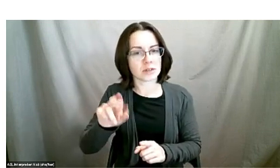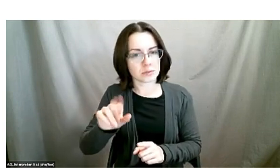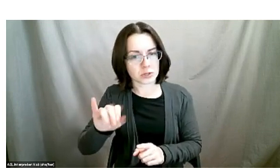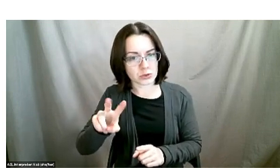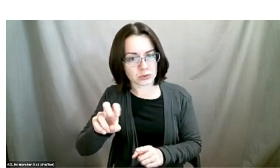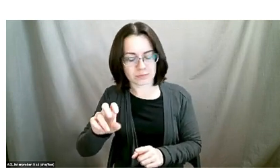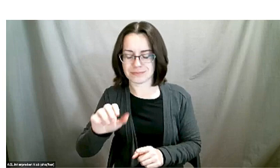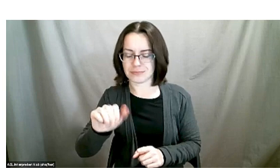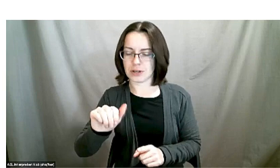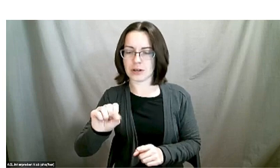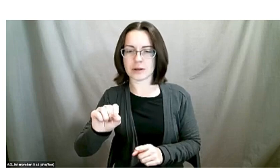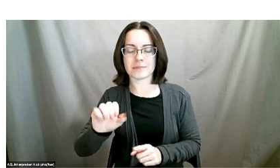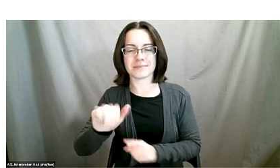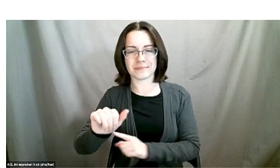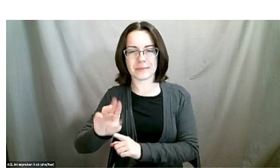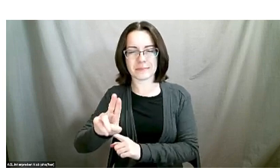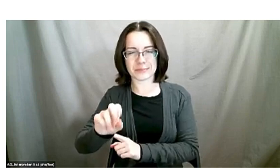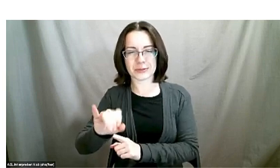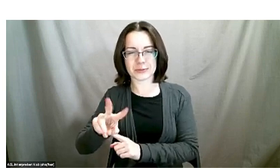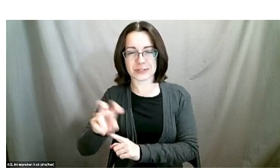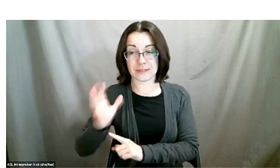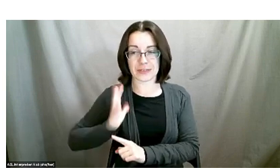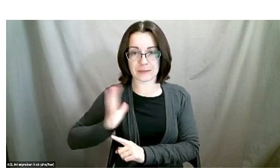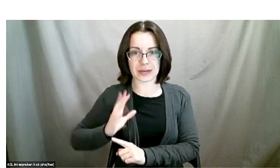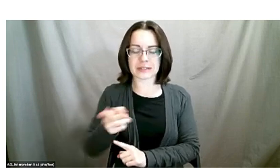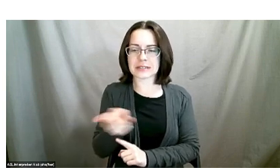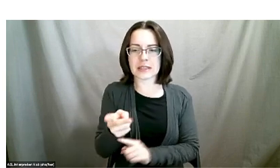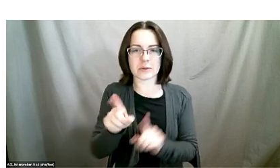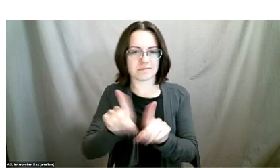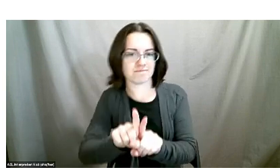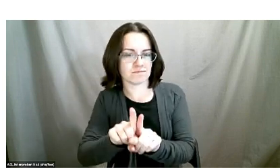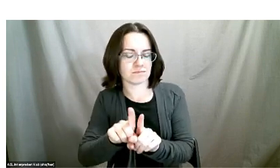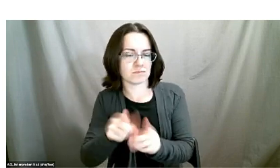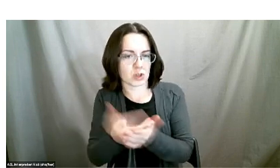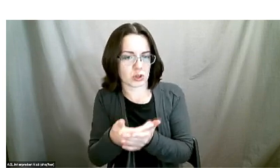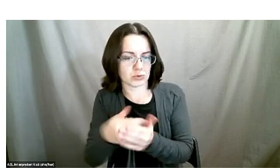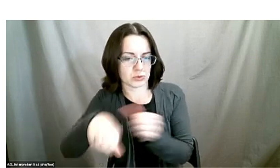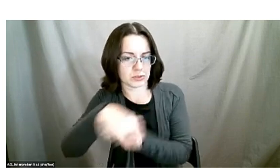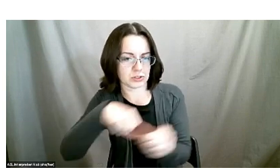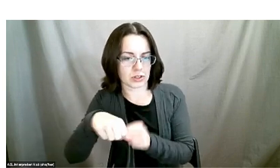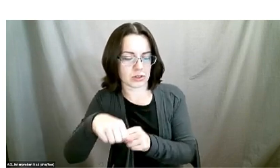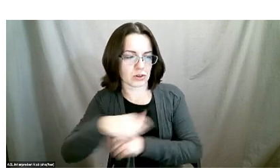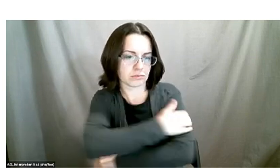So there wasn't really at that point an opportunity for me to speak with her alone.